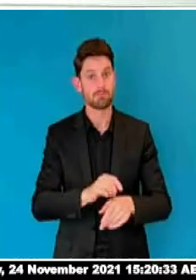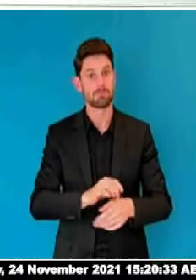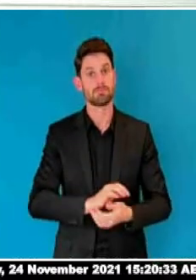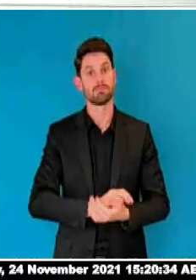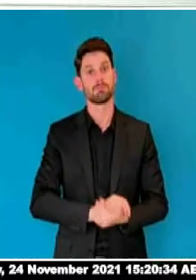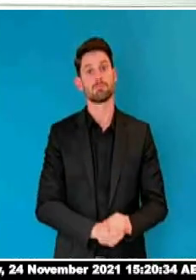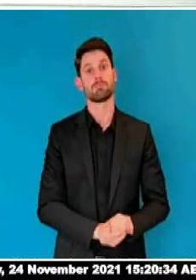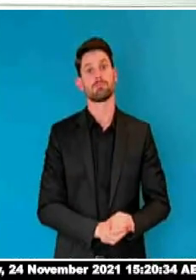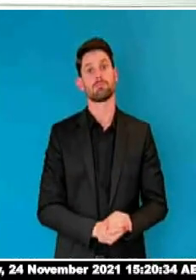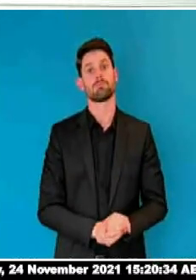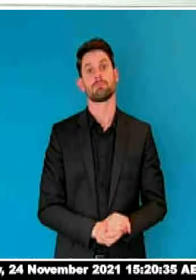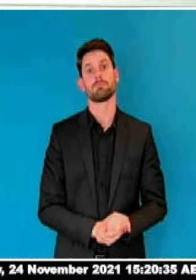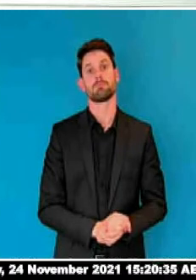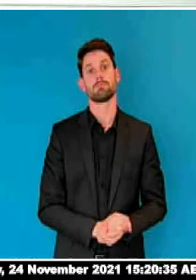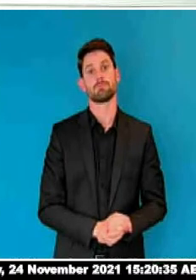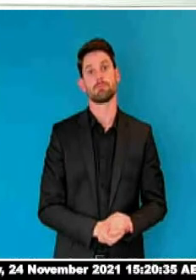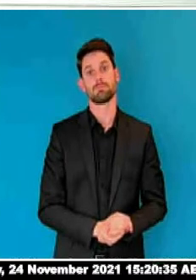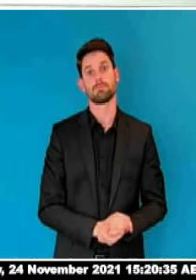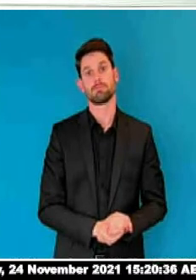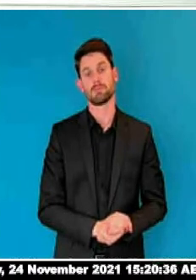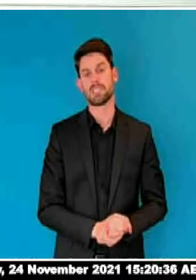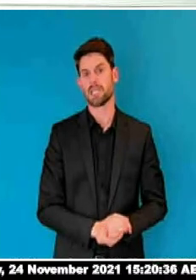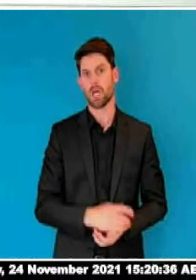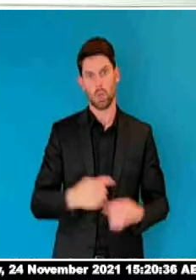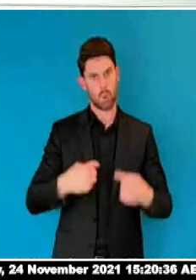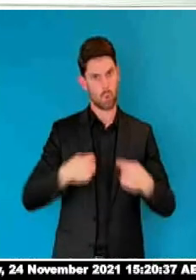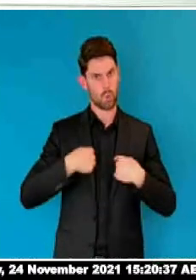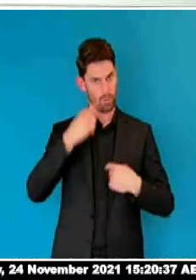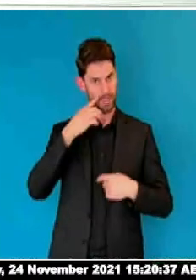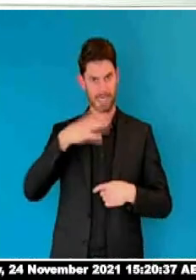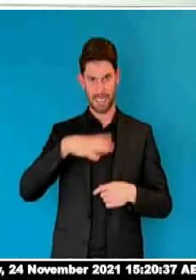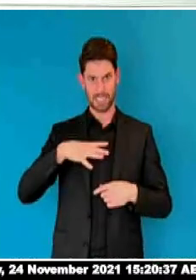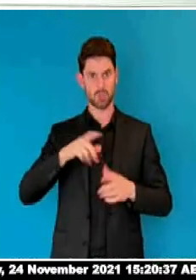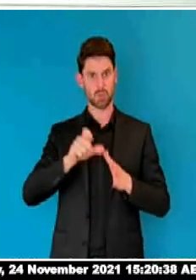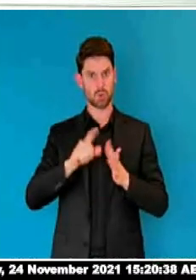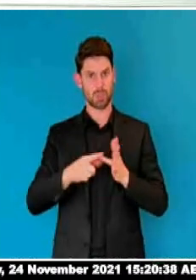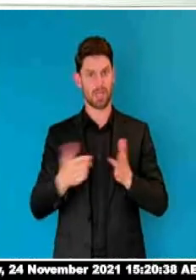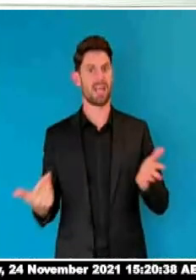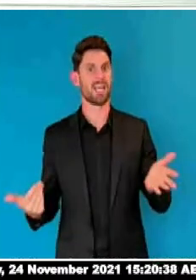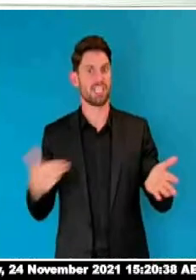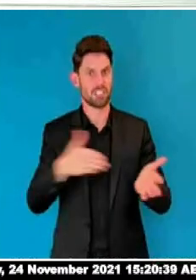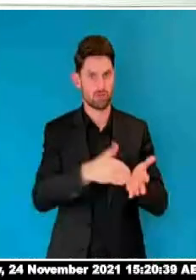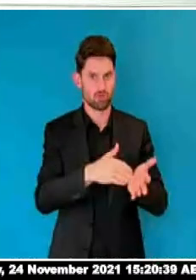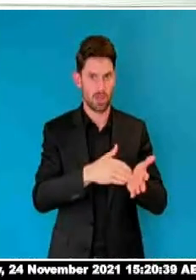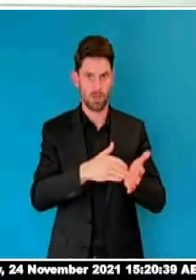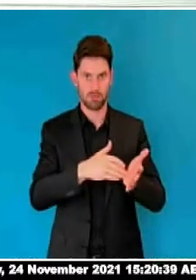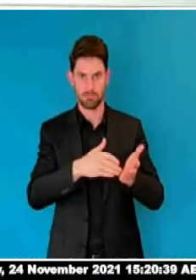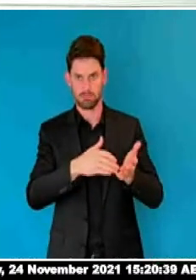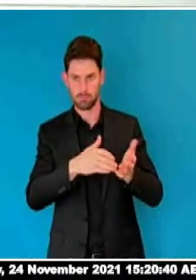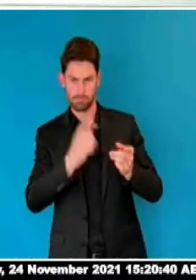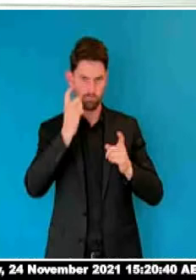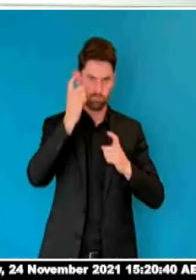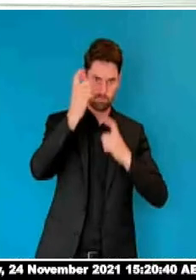It would certainly be something that we would need to undertake further exploration of in